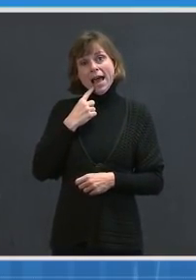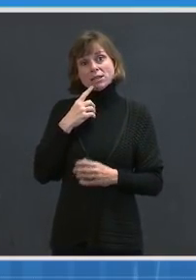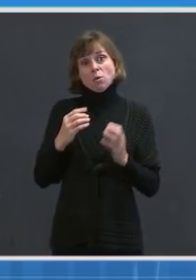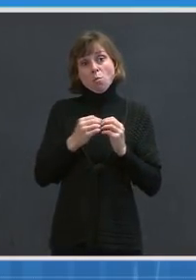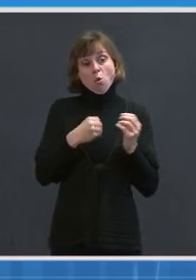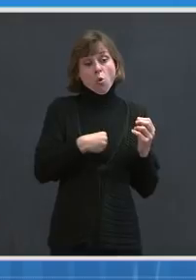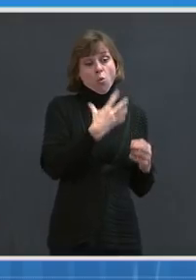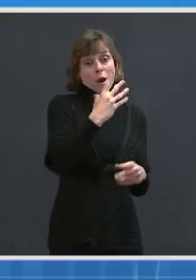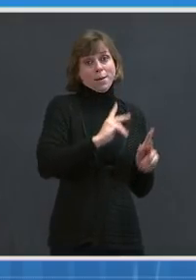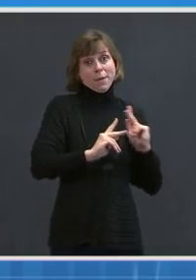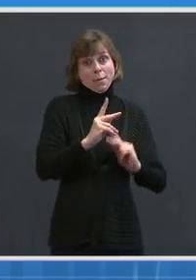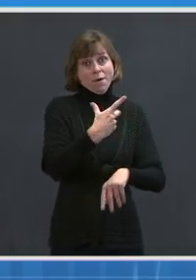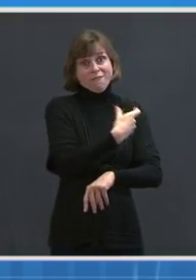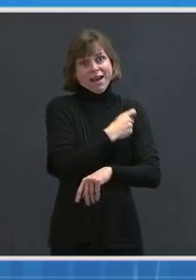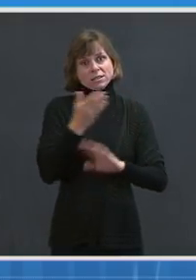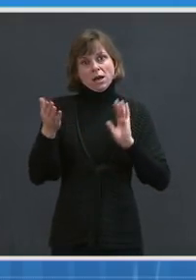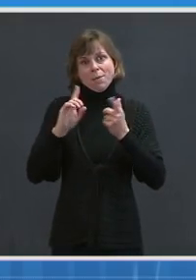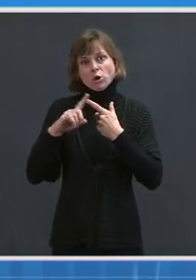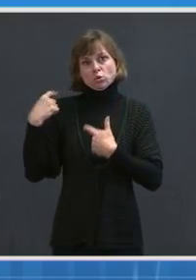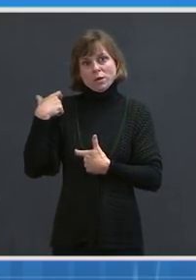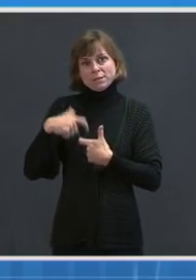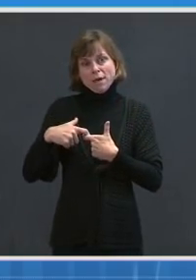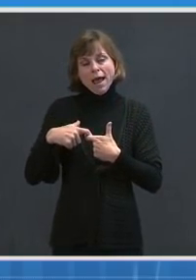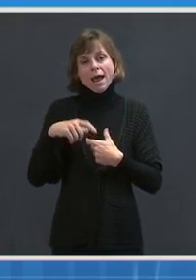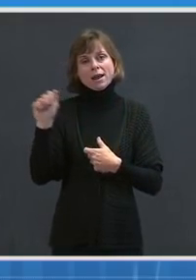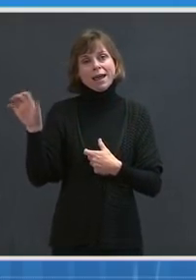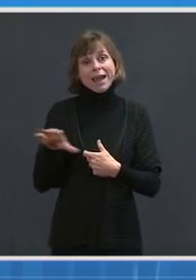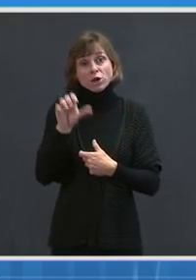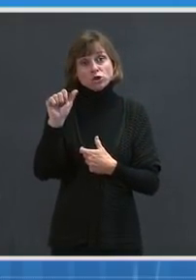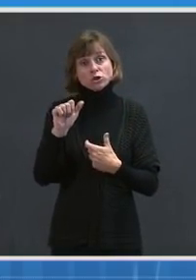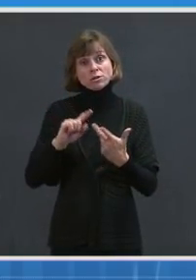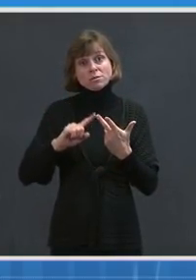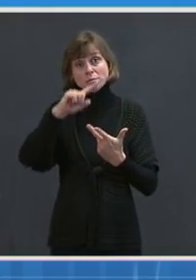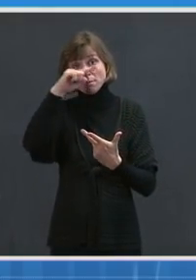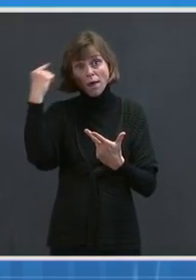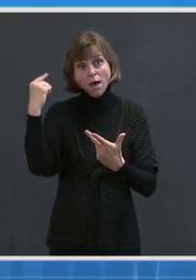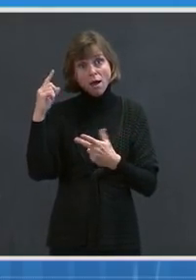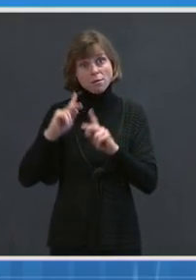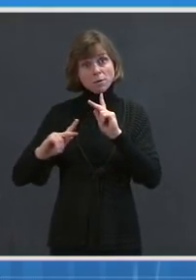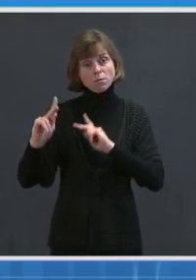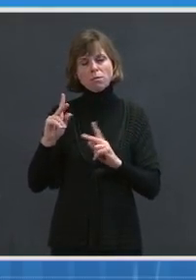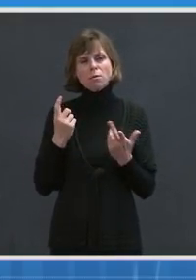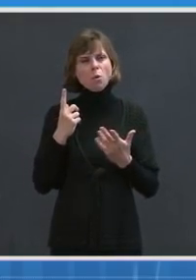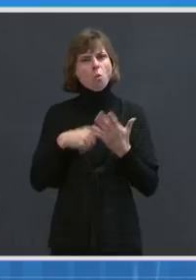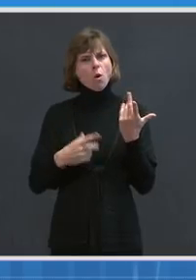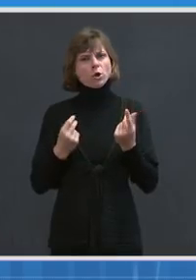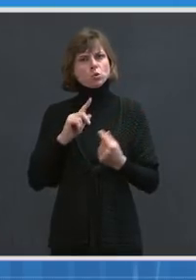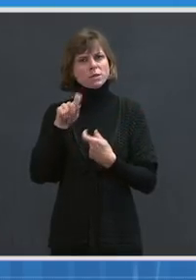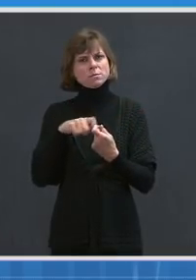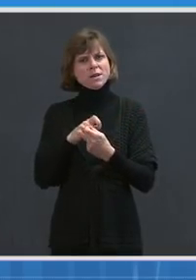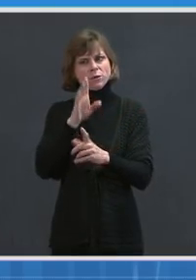as compared to Hispanic, Asian, black populations. What's being done specifically to address that right now?